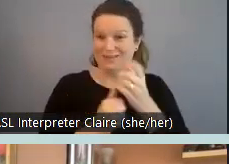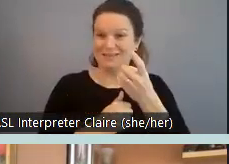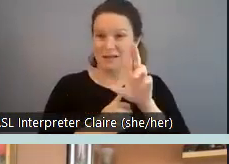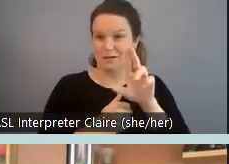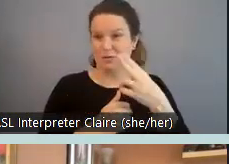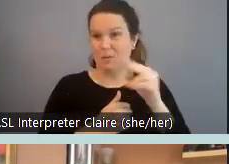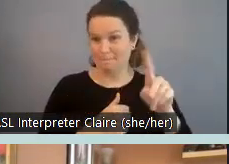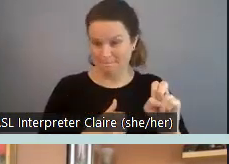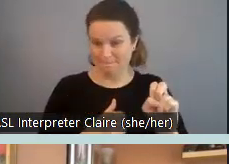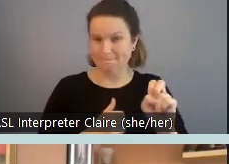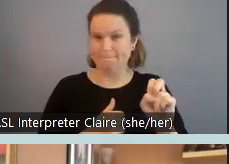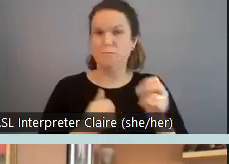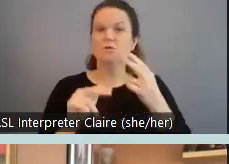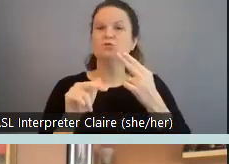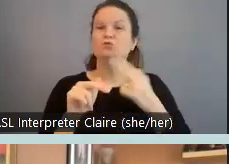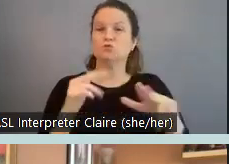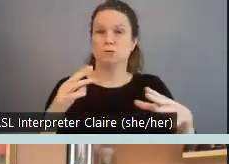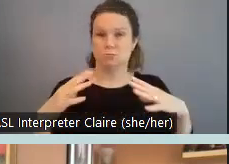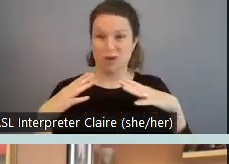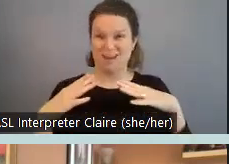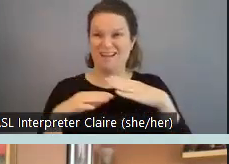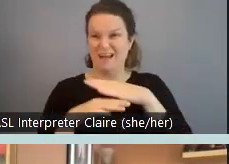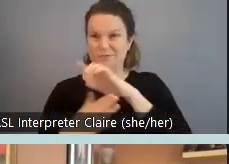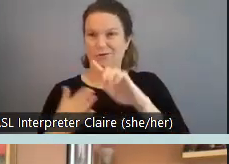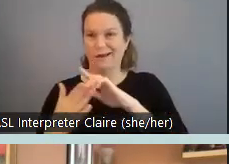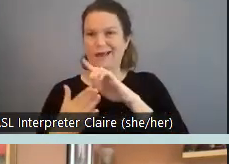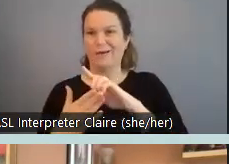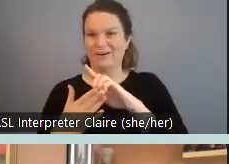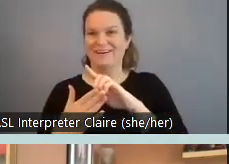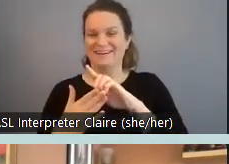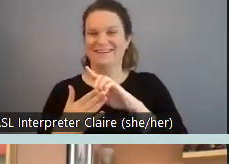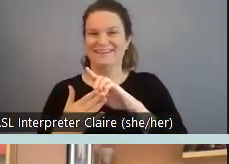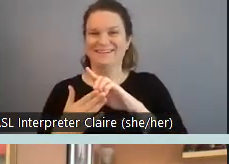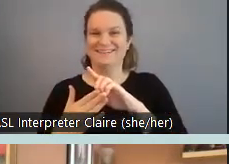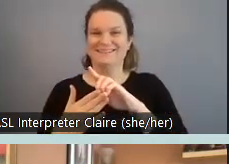We will take a short break after about